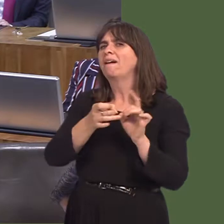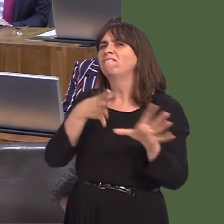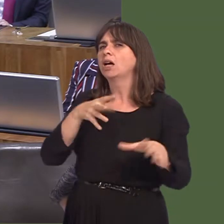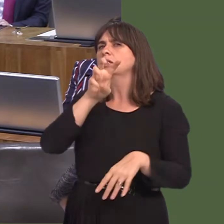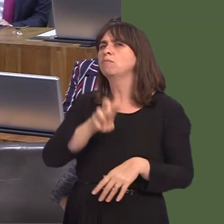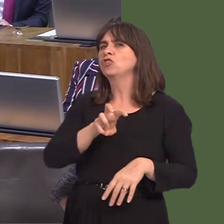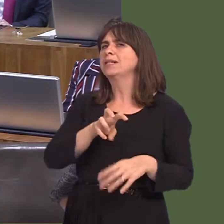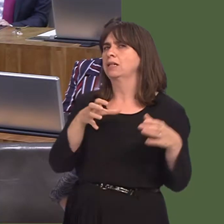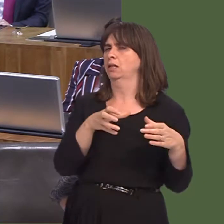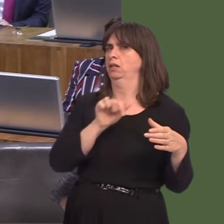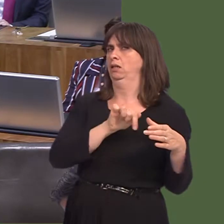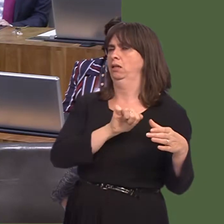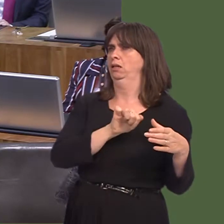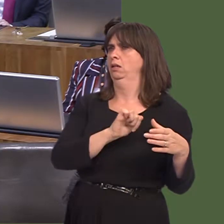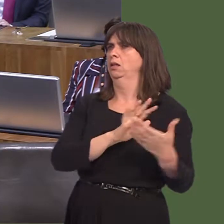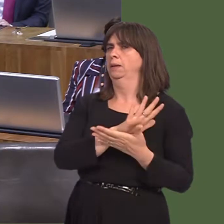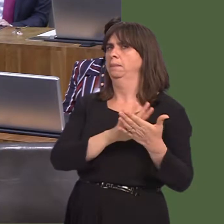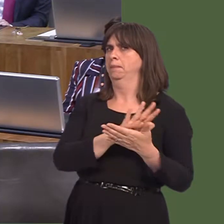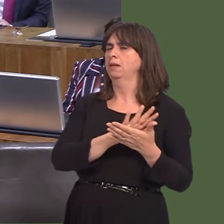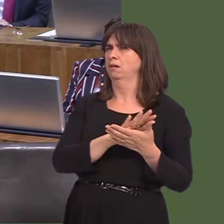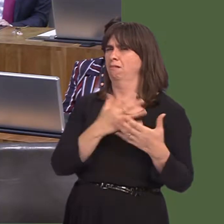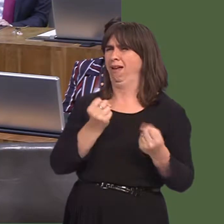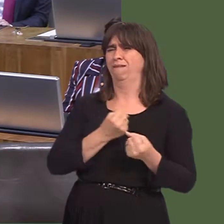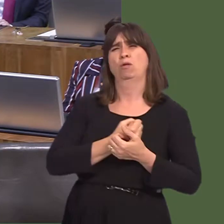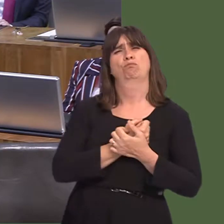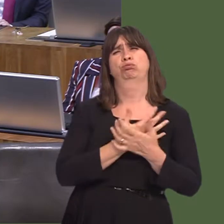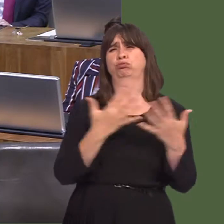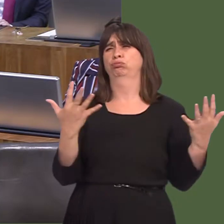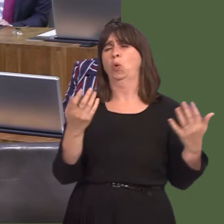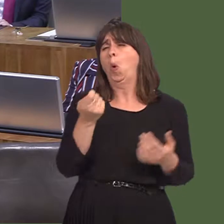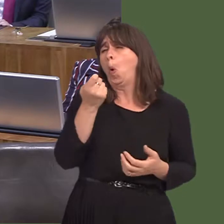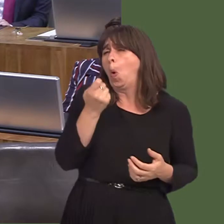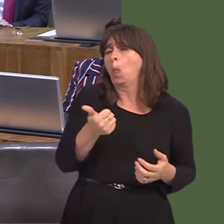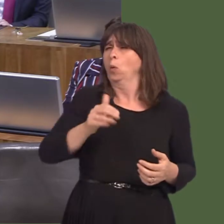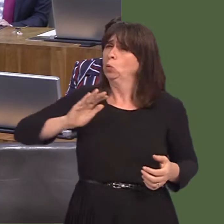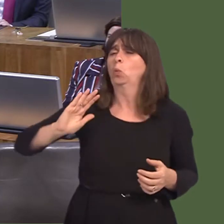It has meant that a substantial numberónearly, not 100 per cent, but more than 90 per centóof